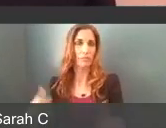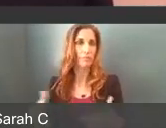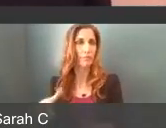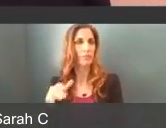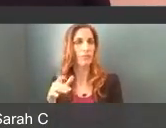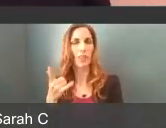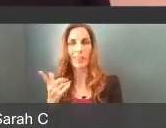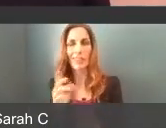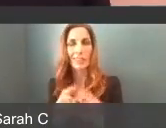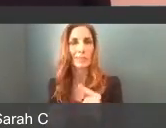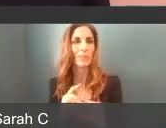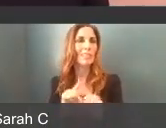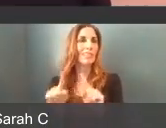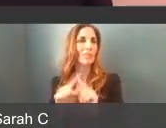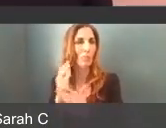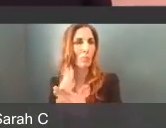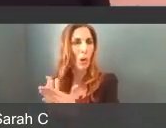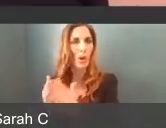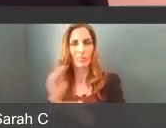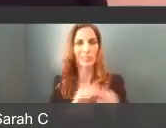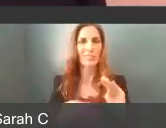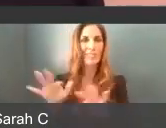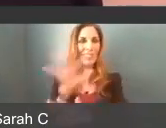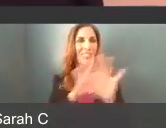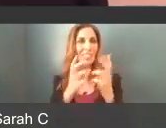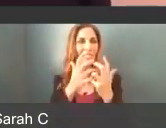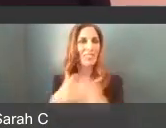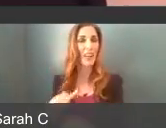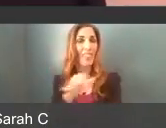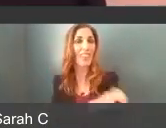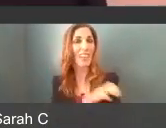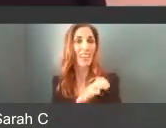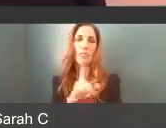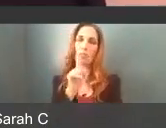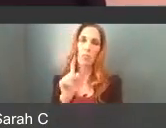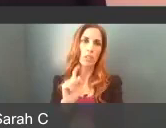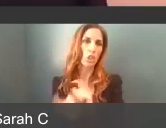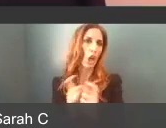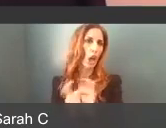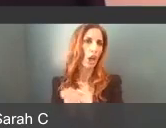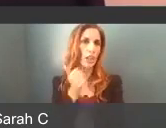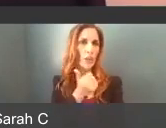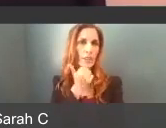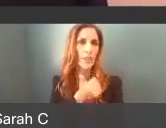clinics is changing weekly and I must again ask for your patience and flexibility.